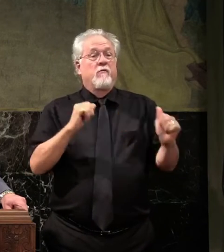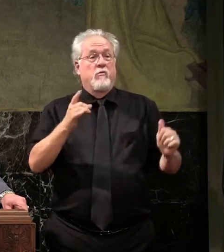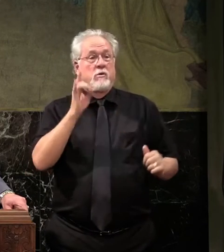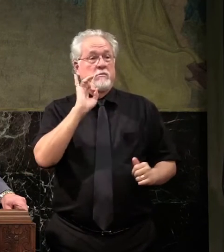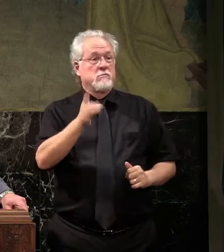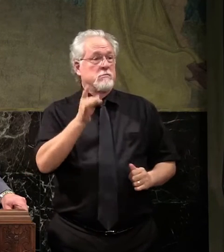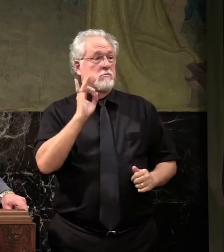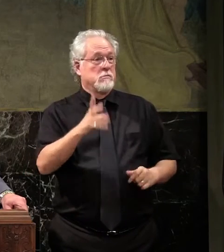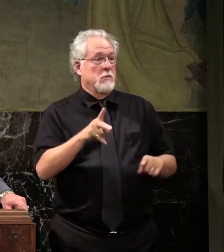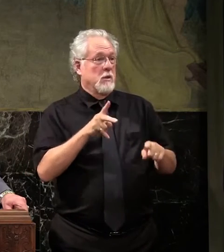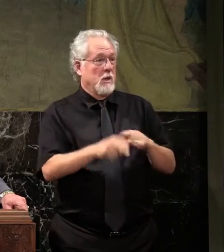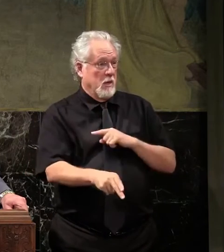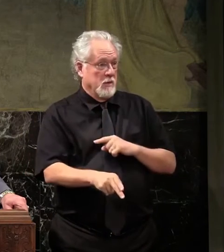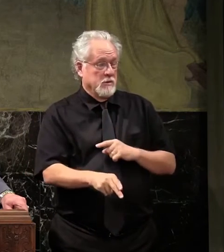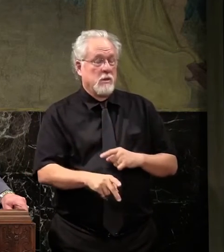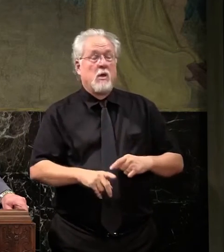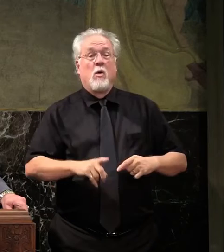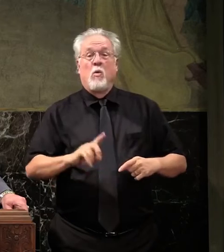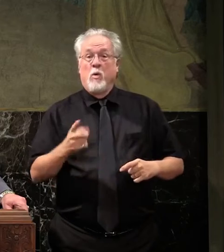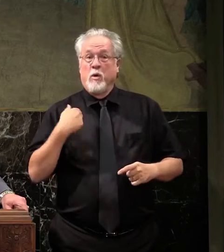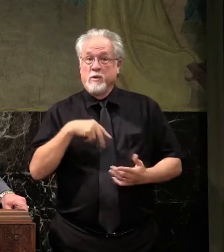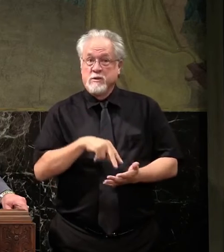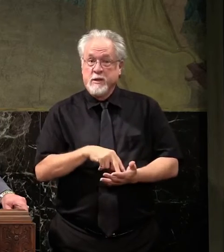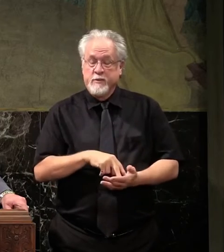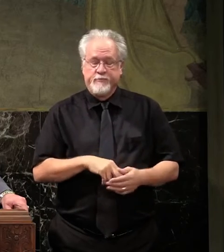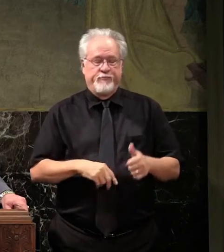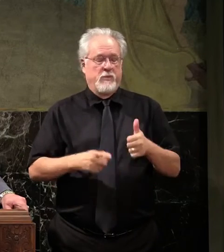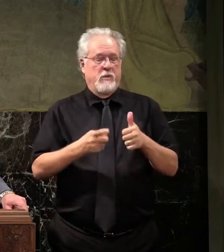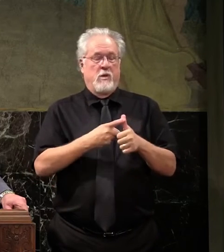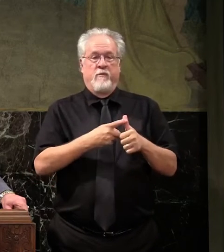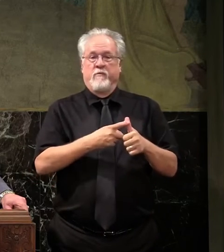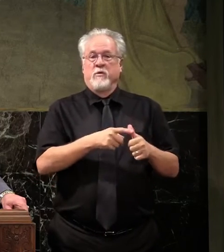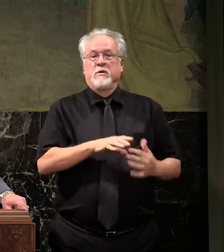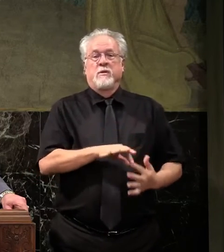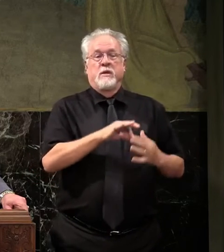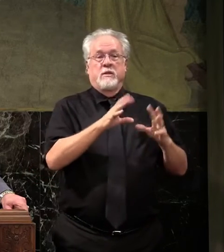This is where we stand in the first special session, I cut spending in the